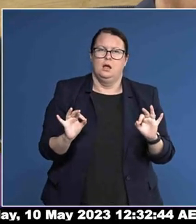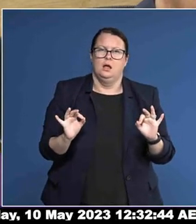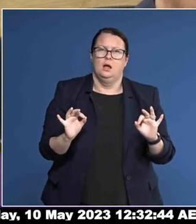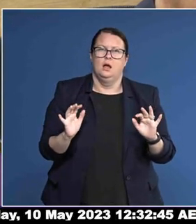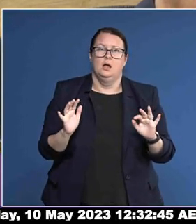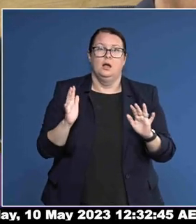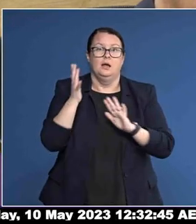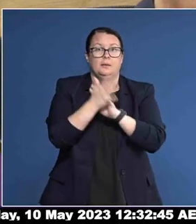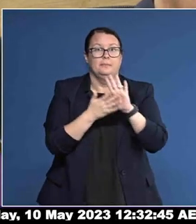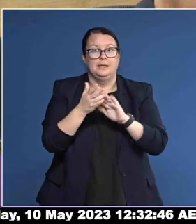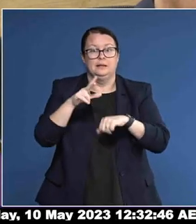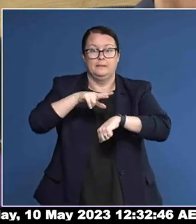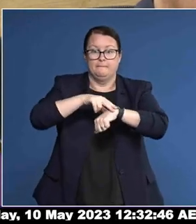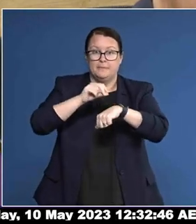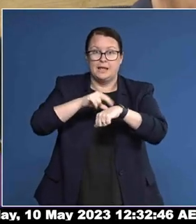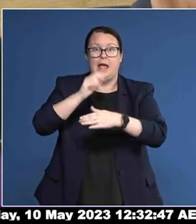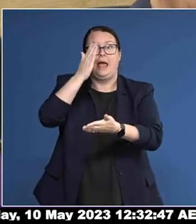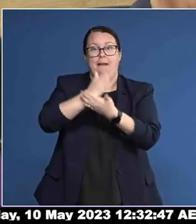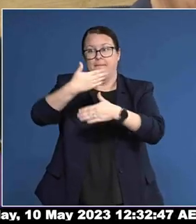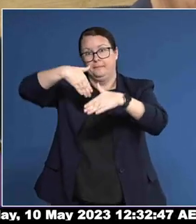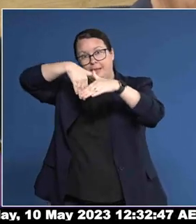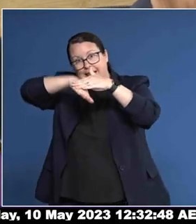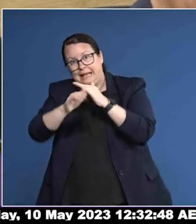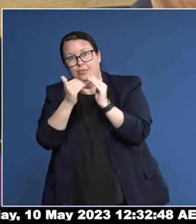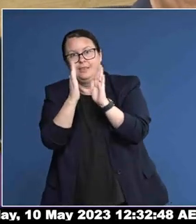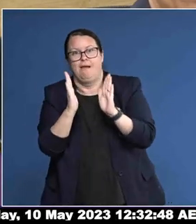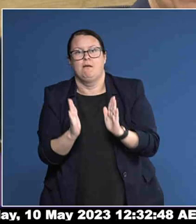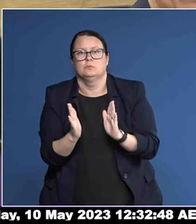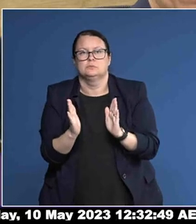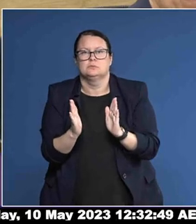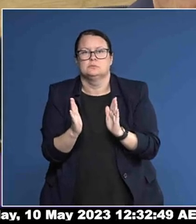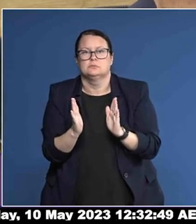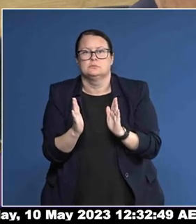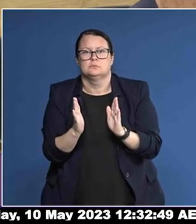police went to the family home, that the allegations put to the father were the